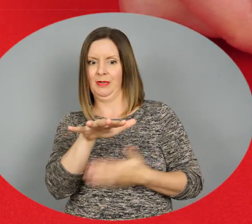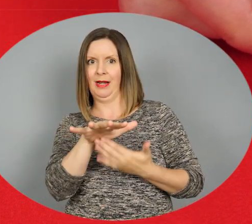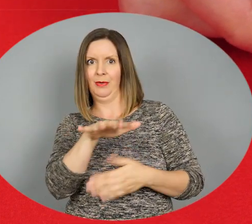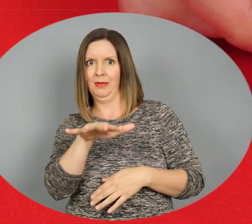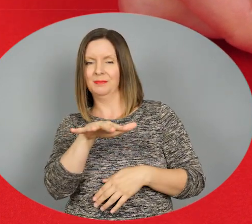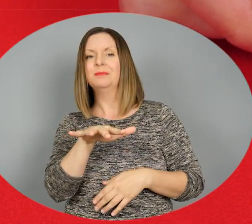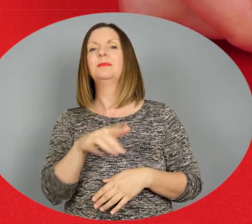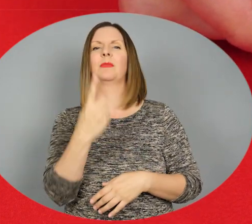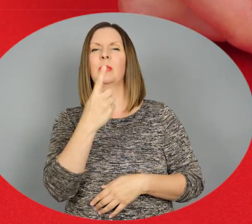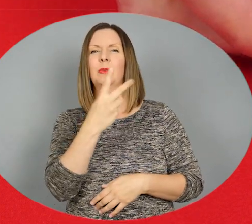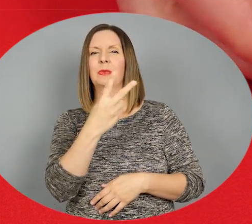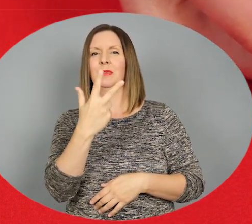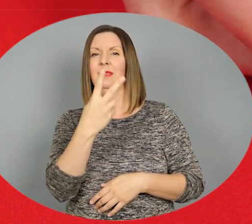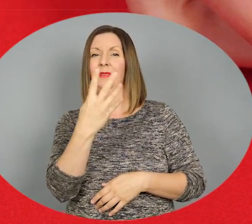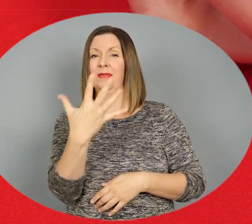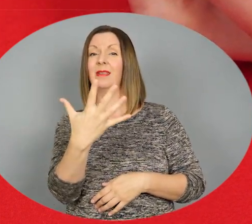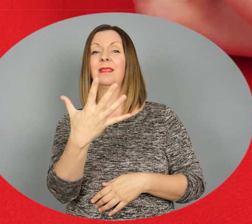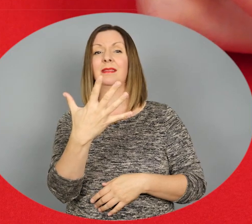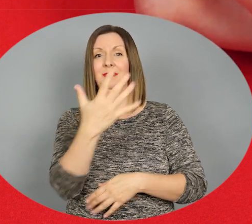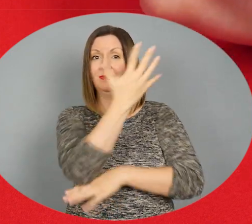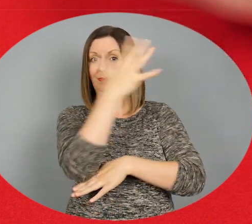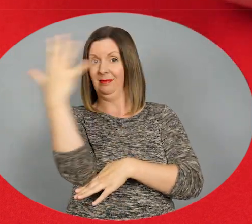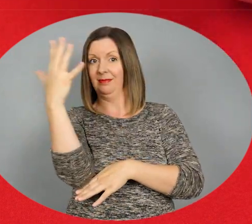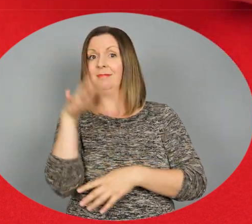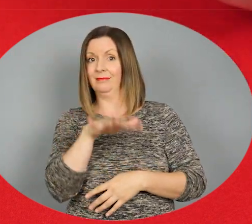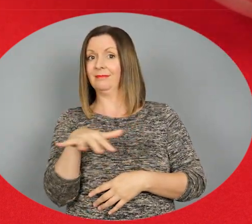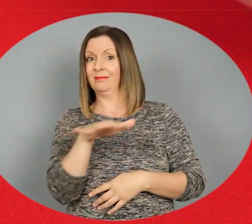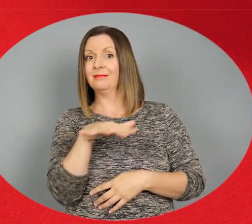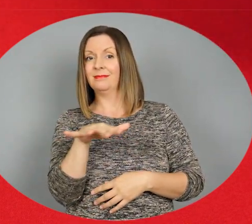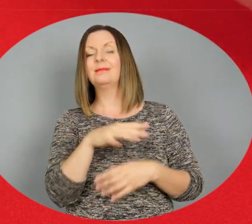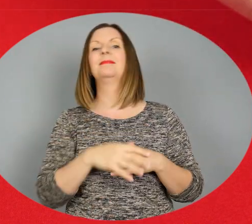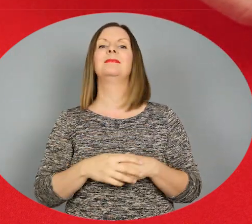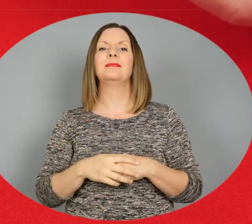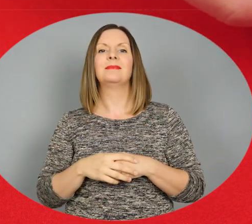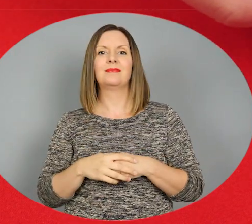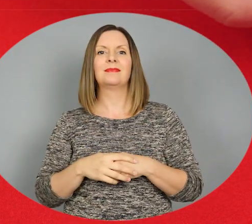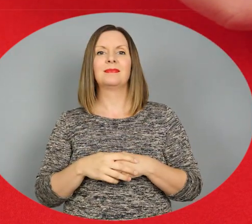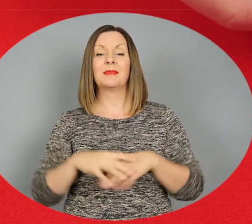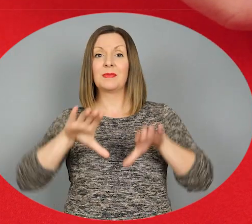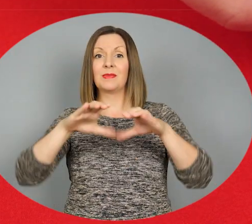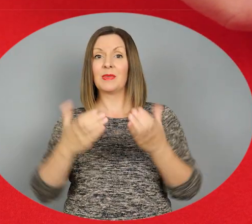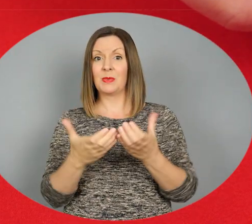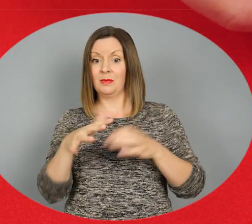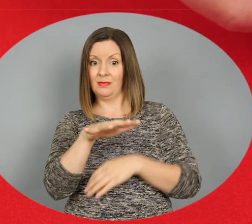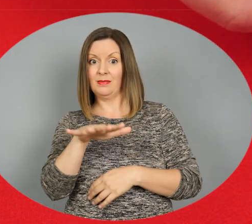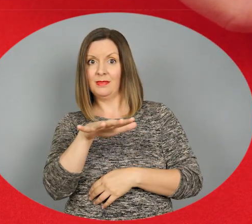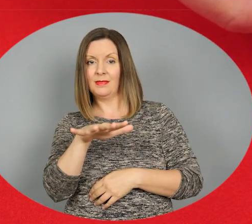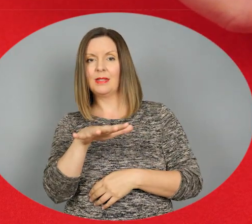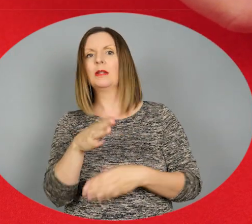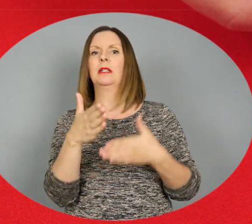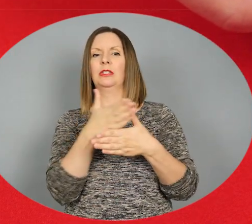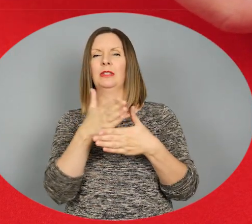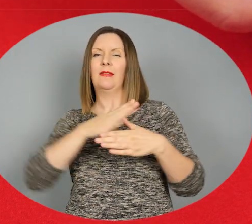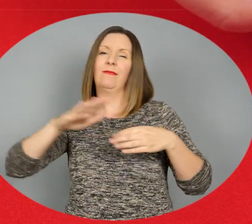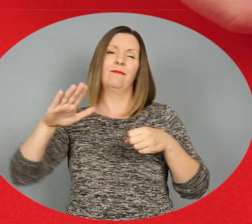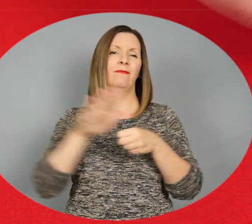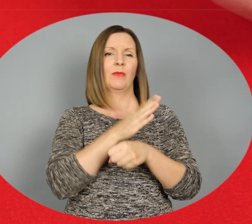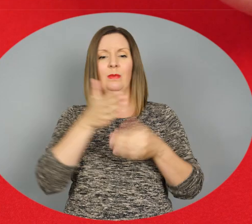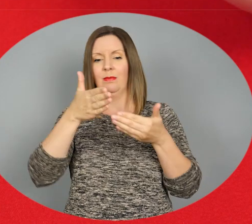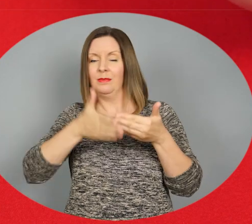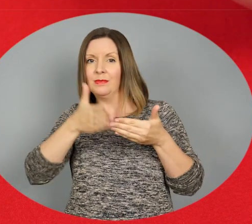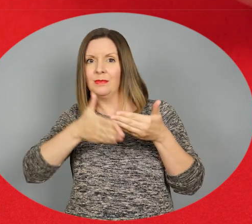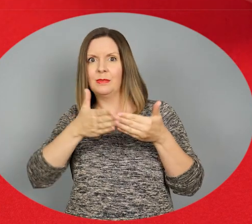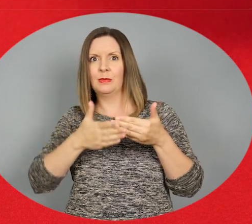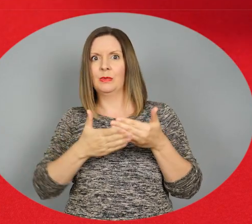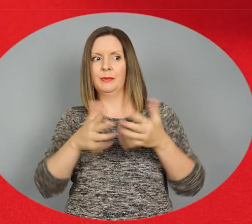desert areas, as well as 1,2,3,4,5 forest areas. A group of areas that share a full